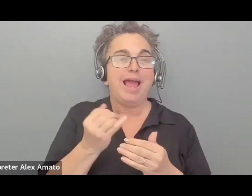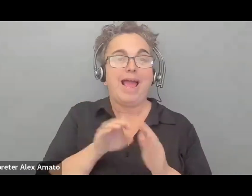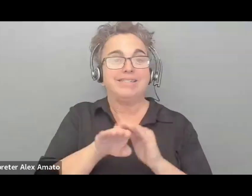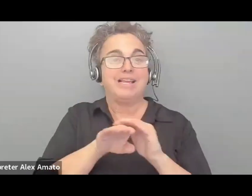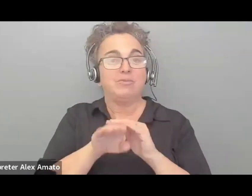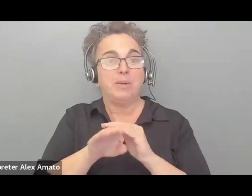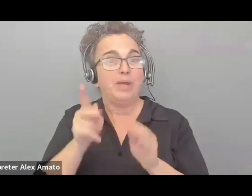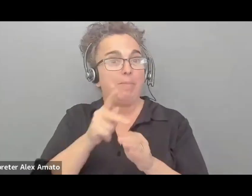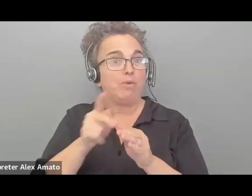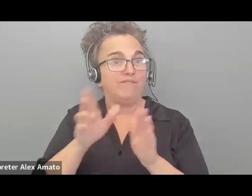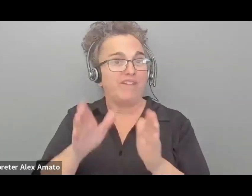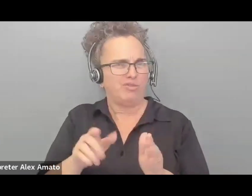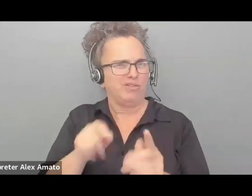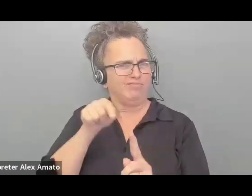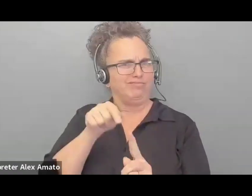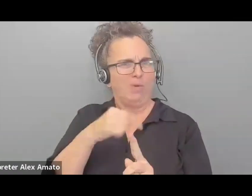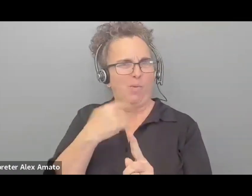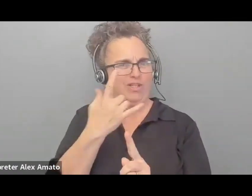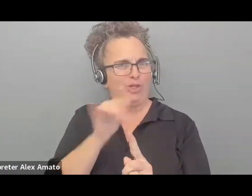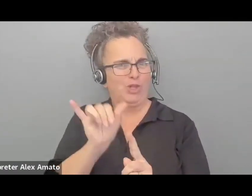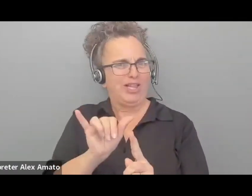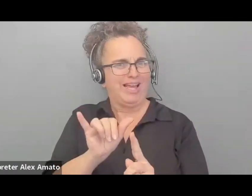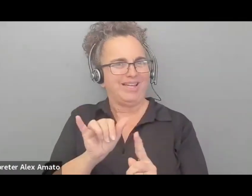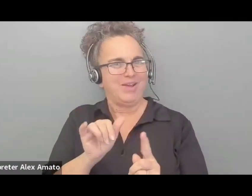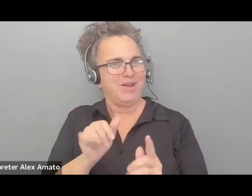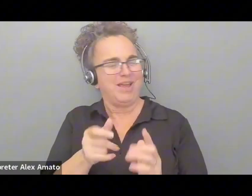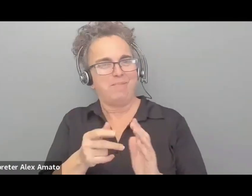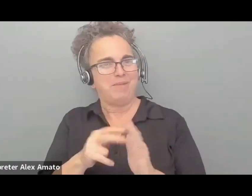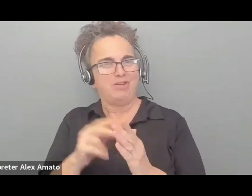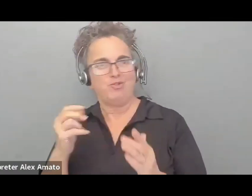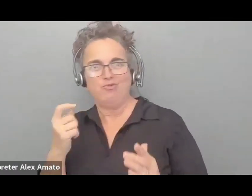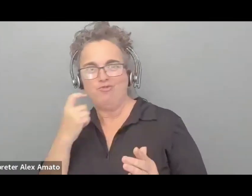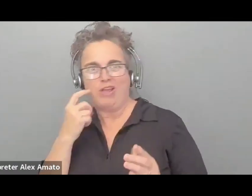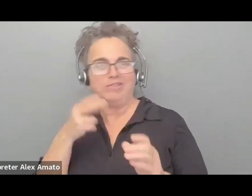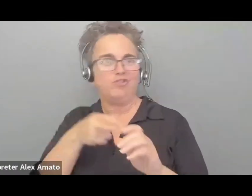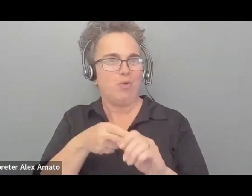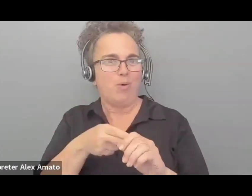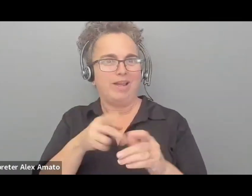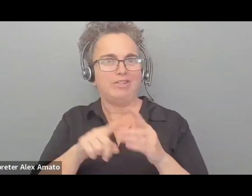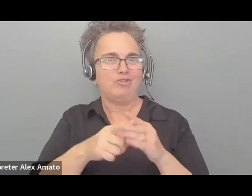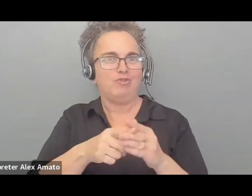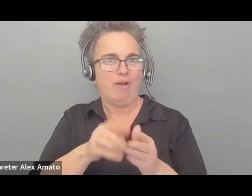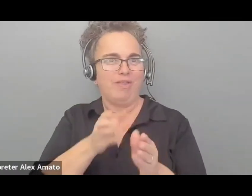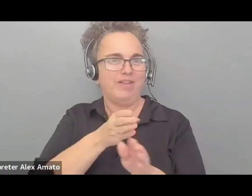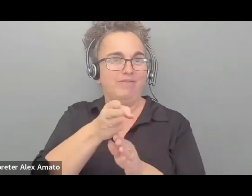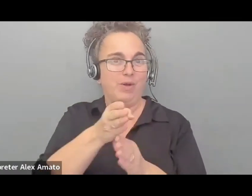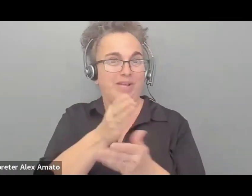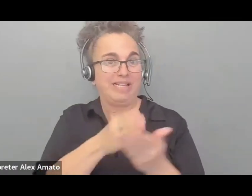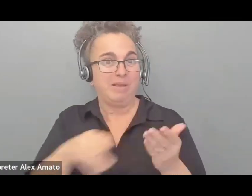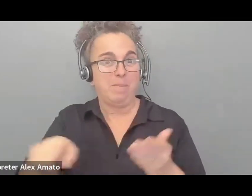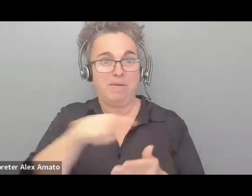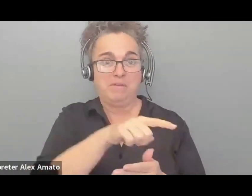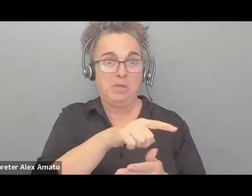What does it mean to start working in this field? Some of which this panel was just kind of exploring a little bit.